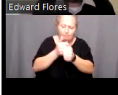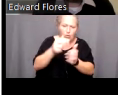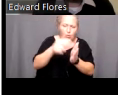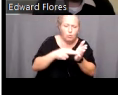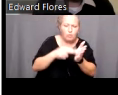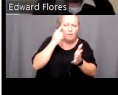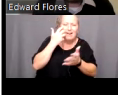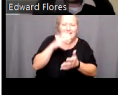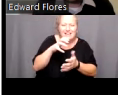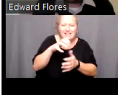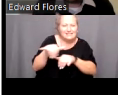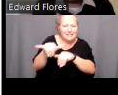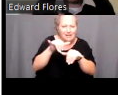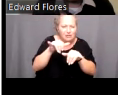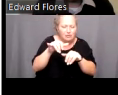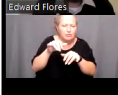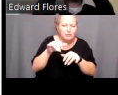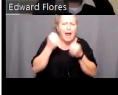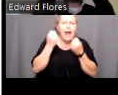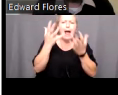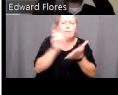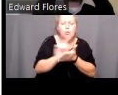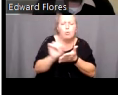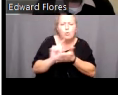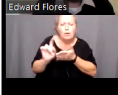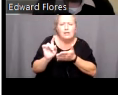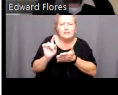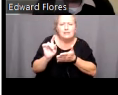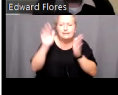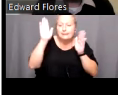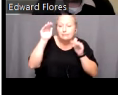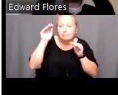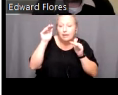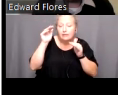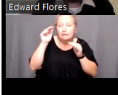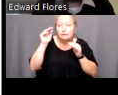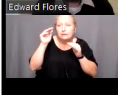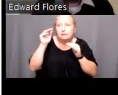at you know how many weeks expectant, you know, an expectant mother.